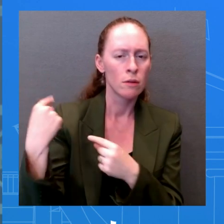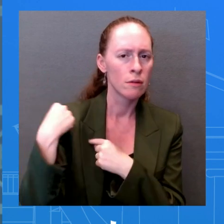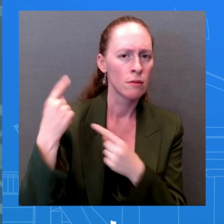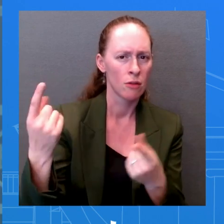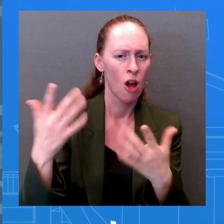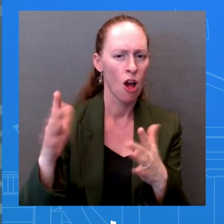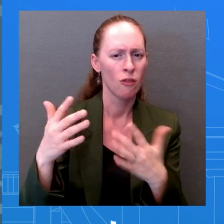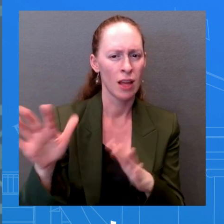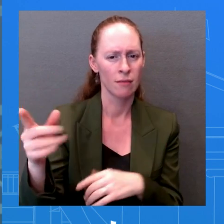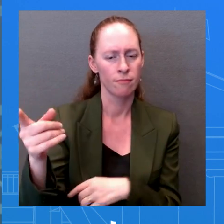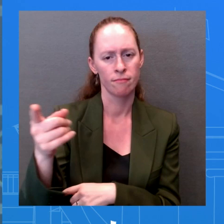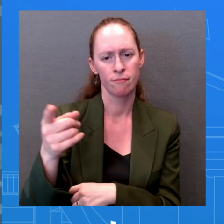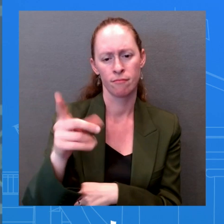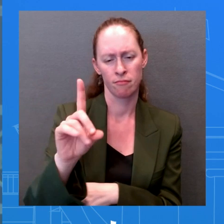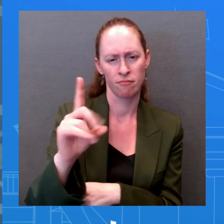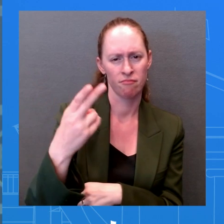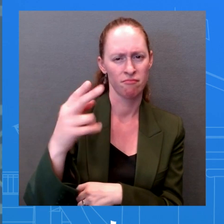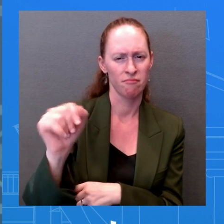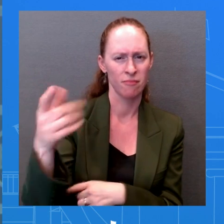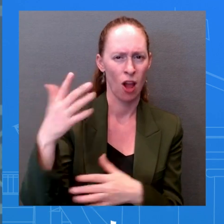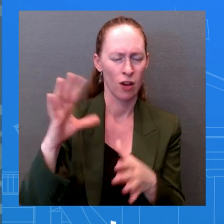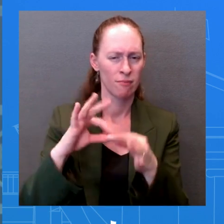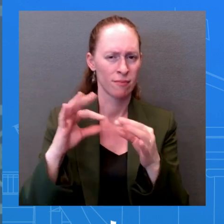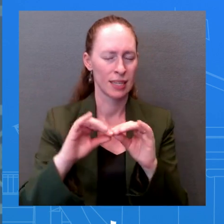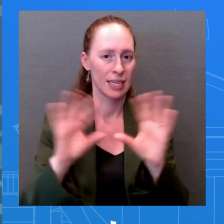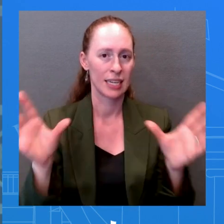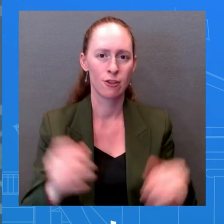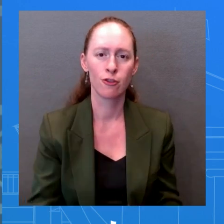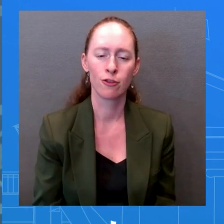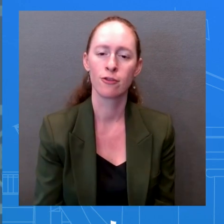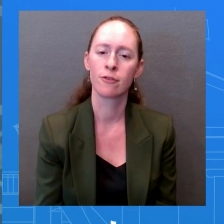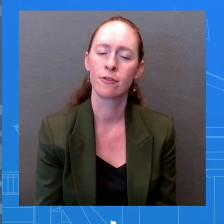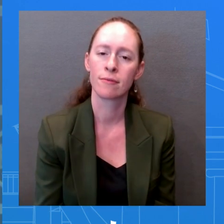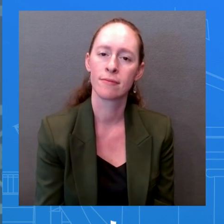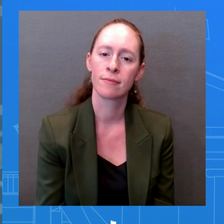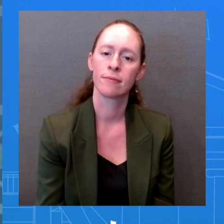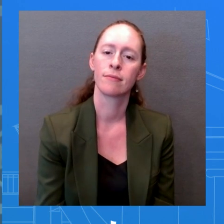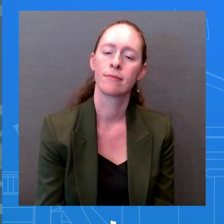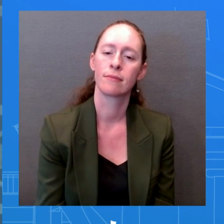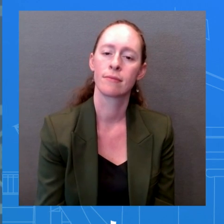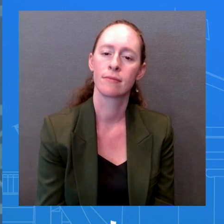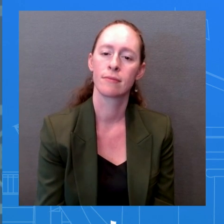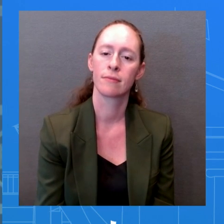to speak to that, specifically. But, again, this is a broken system.